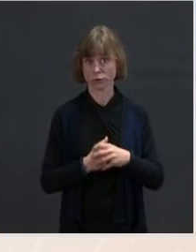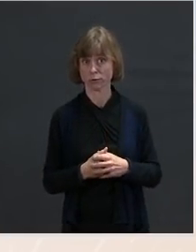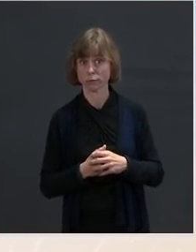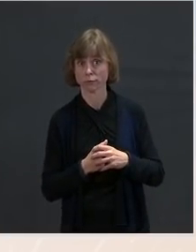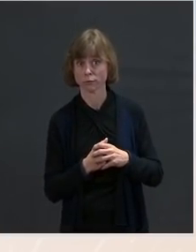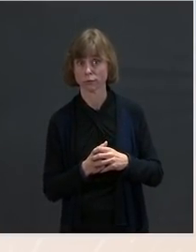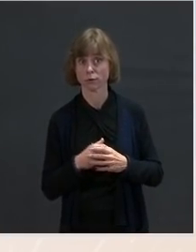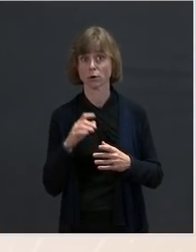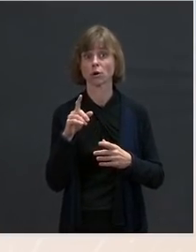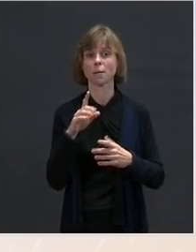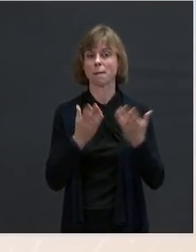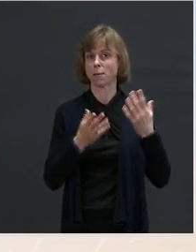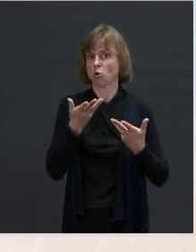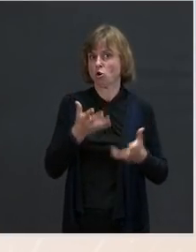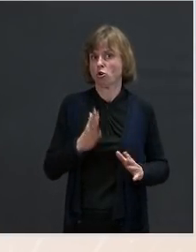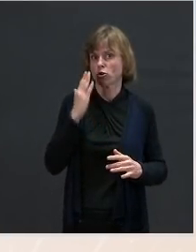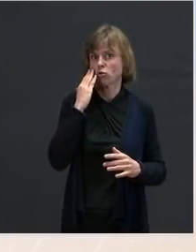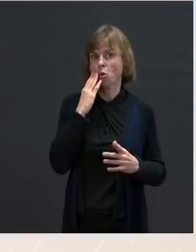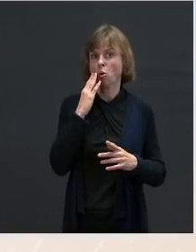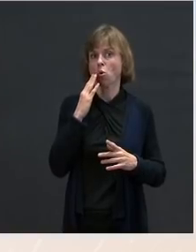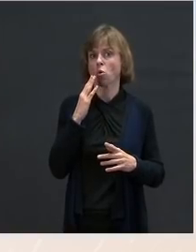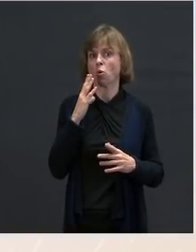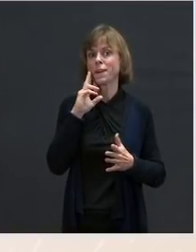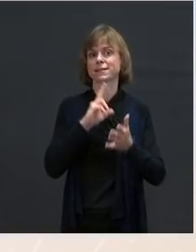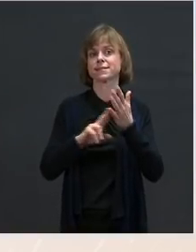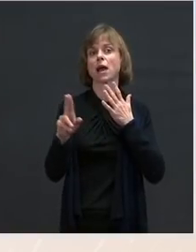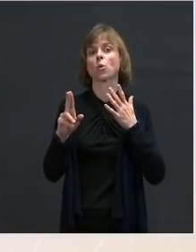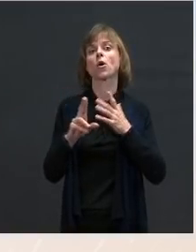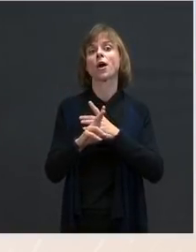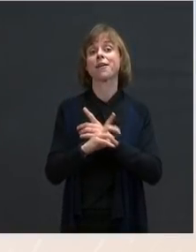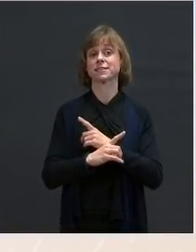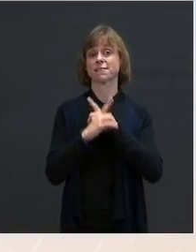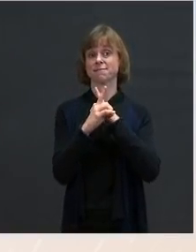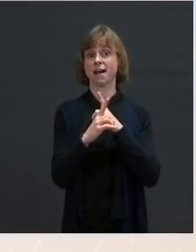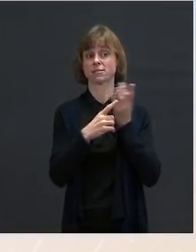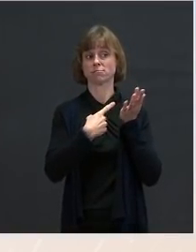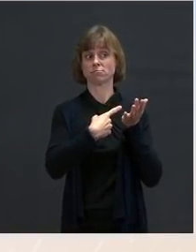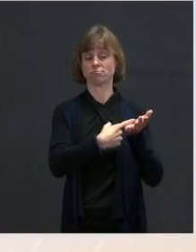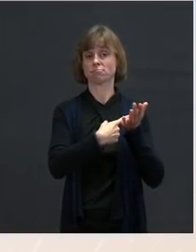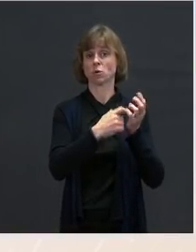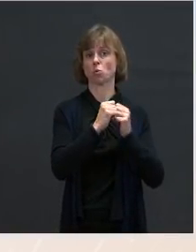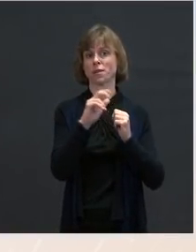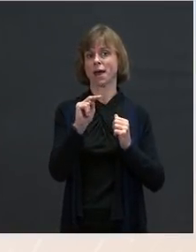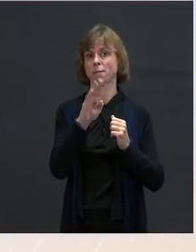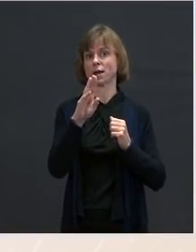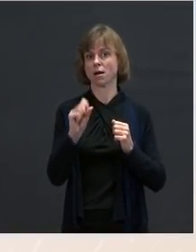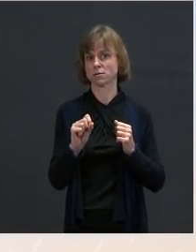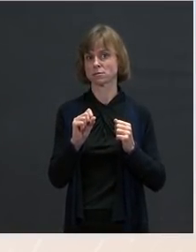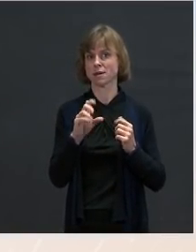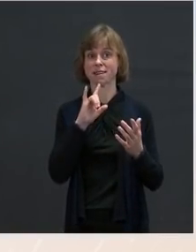the Secretary of Defense had a conversation with MBS and that is the right counterpart-to-counterpart.